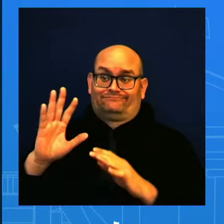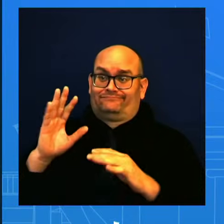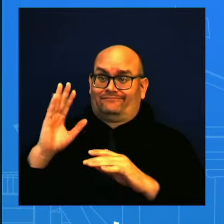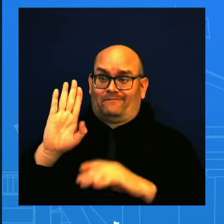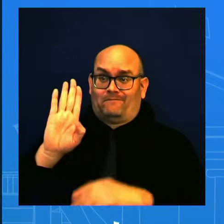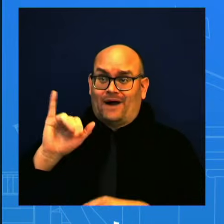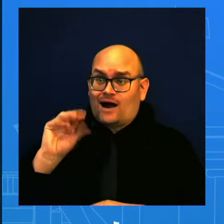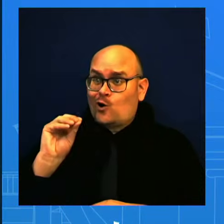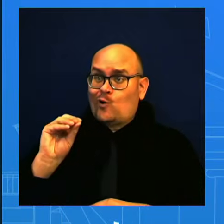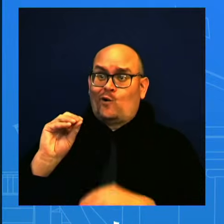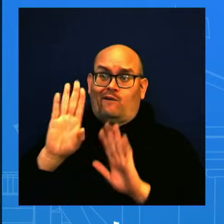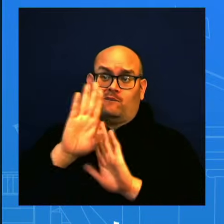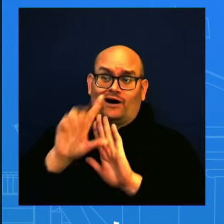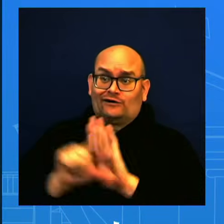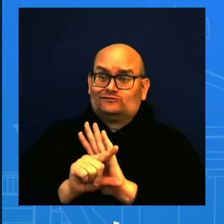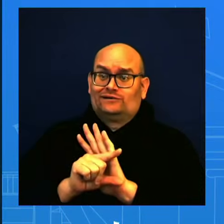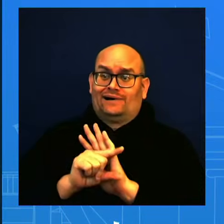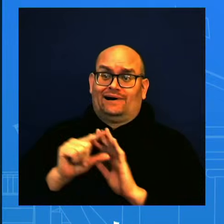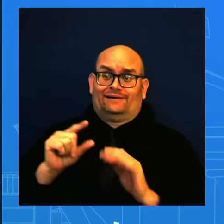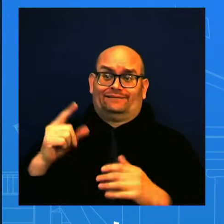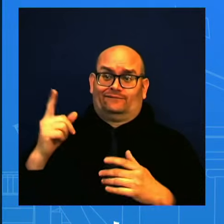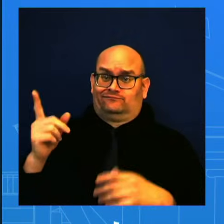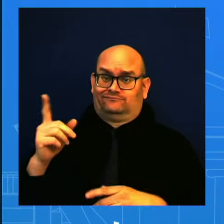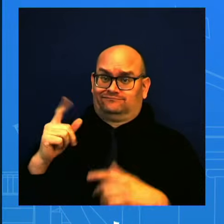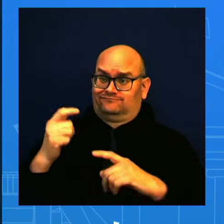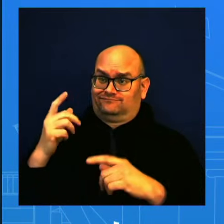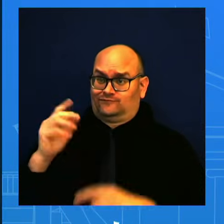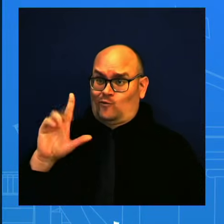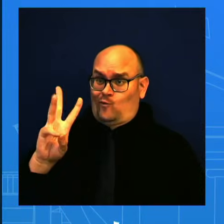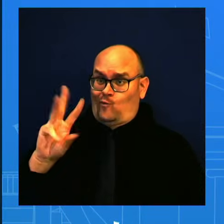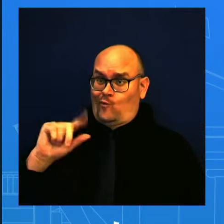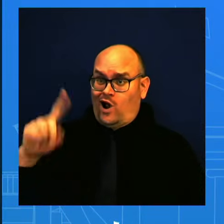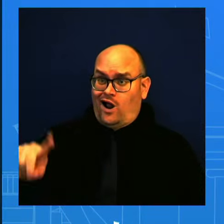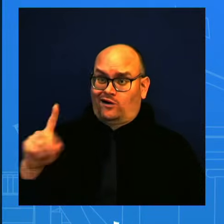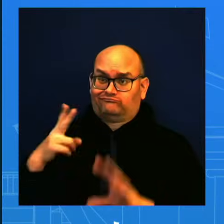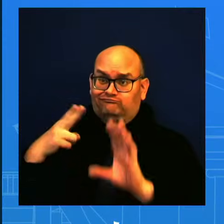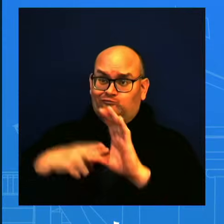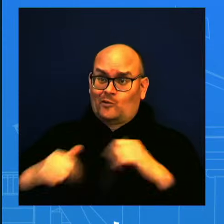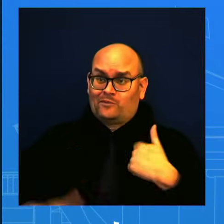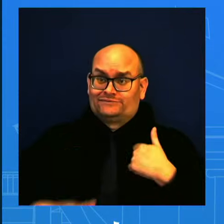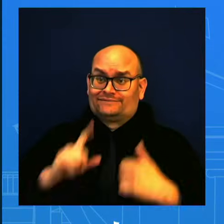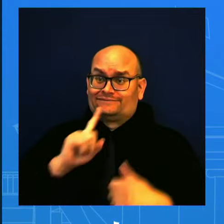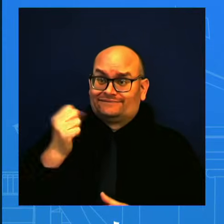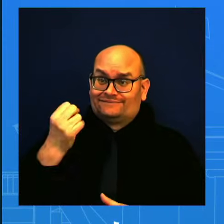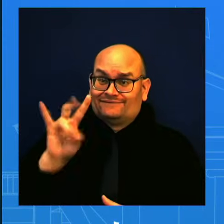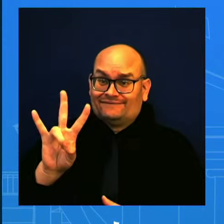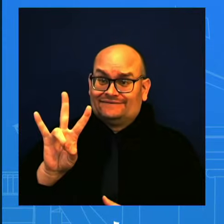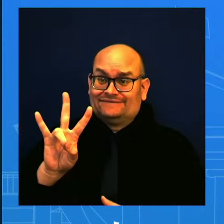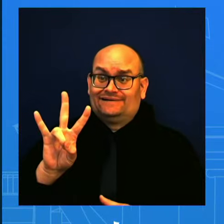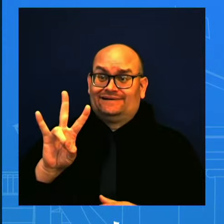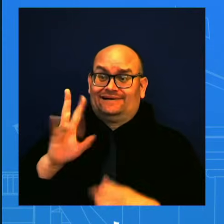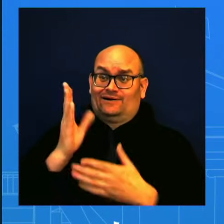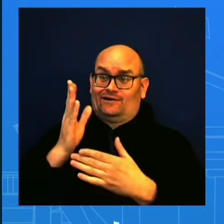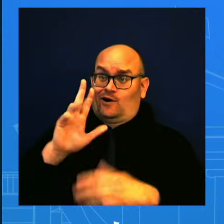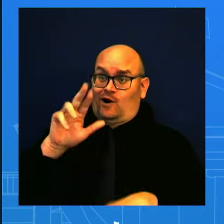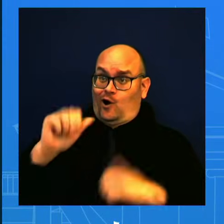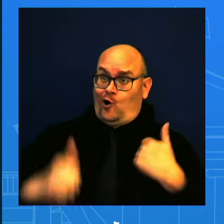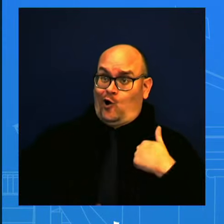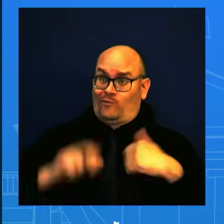Ms. Jean-Pierre: So, yeah -- so, that -- so, there's been a lot of things happening, unfortunately. So, I will say this: The United States